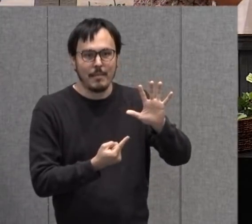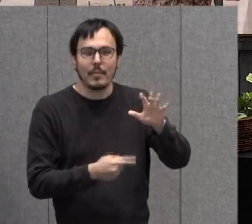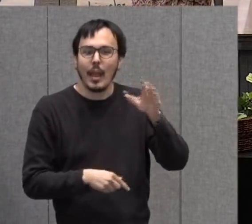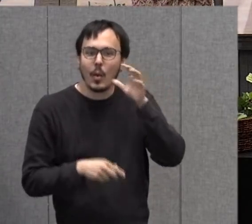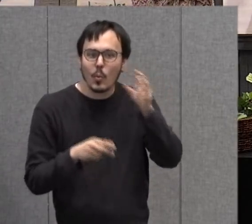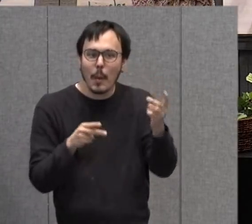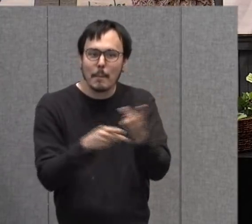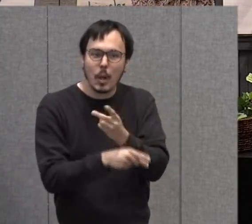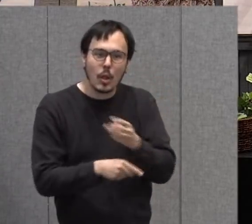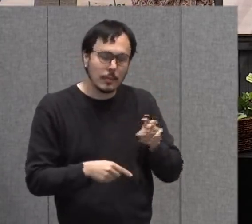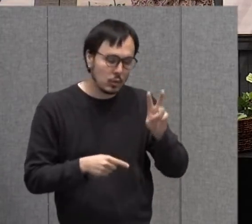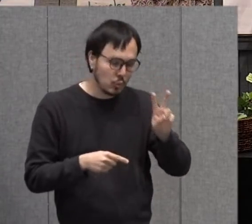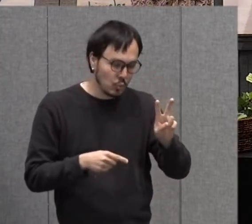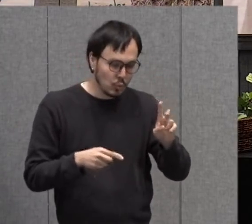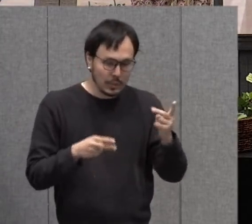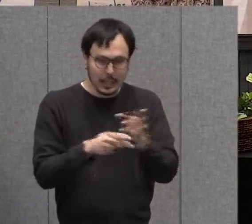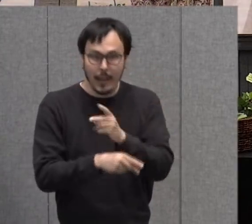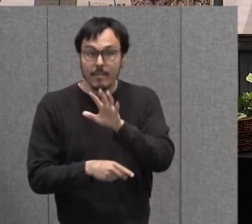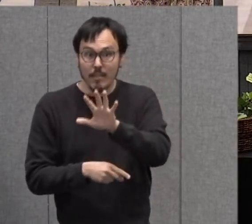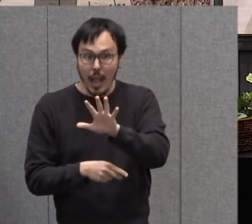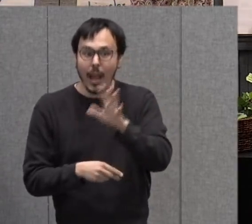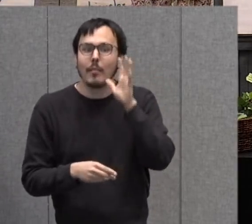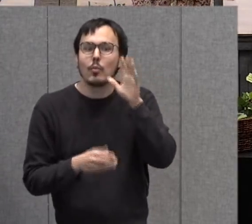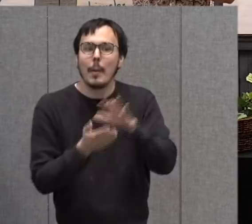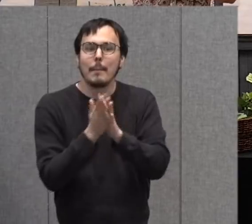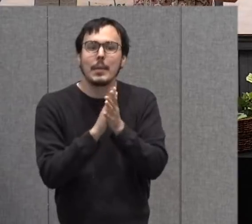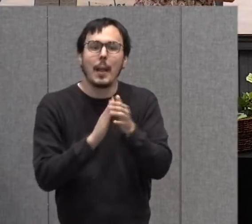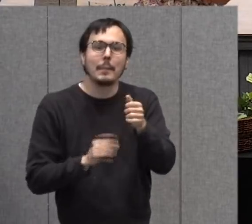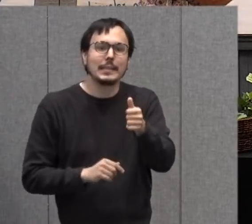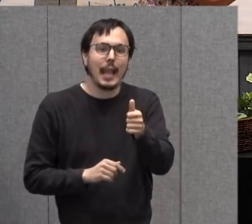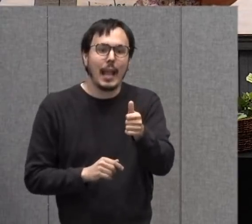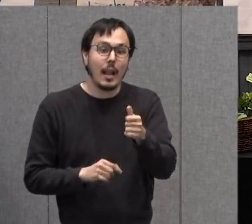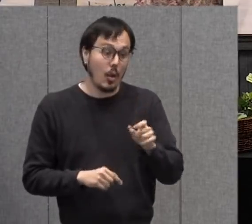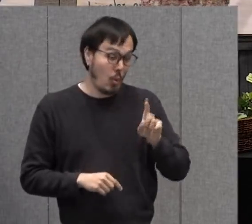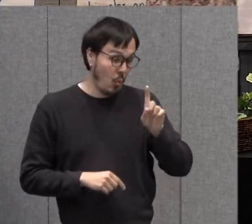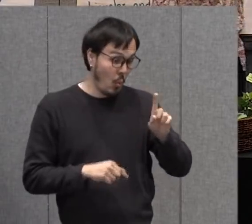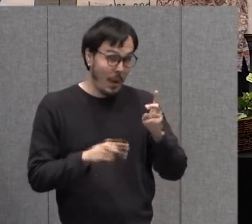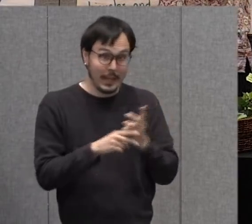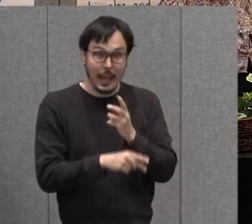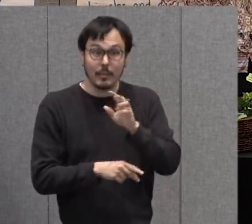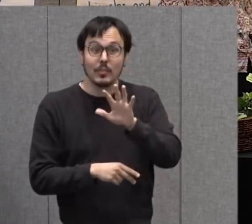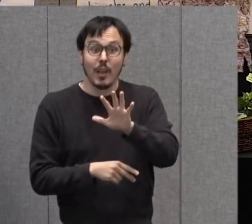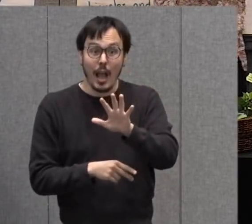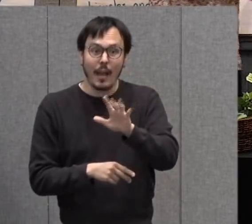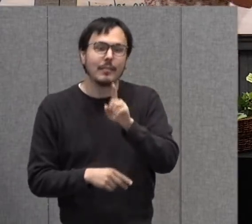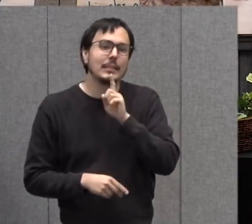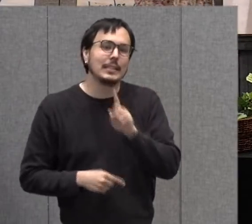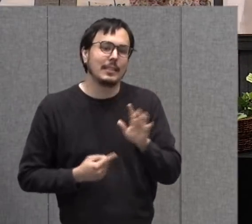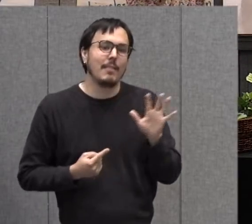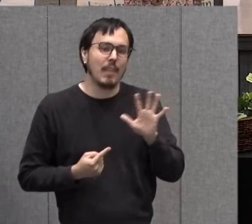so two times five is 10. One times five is five and then do the same.